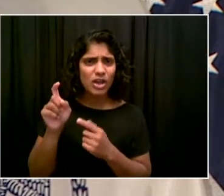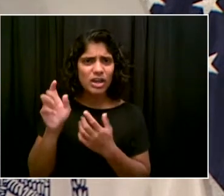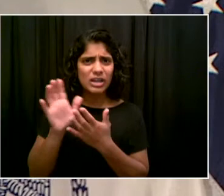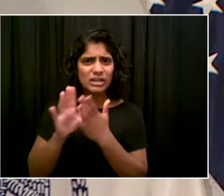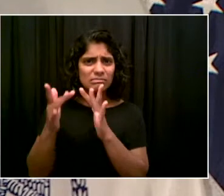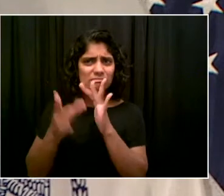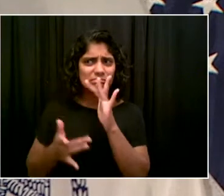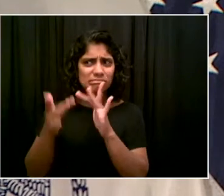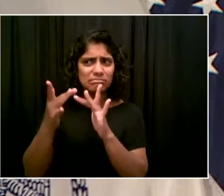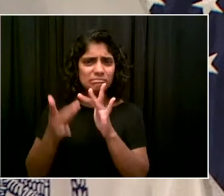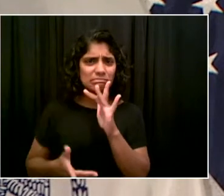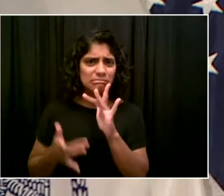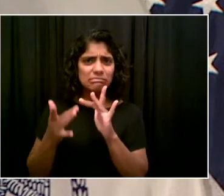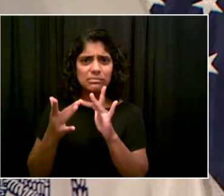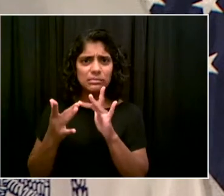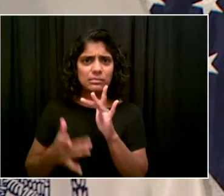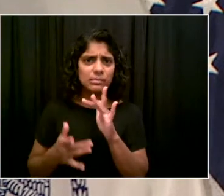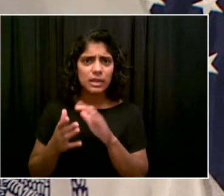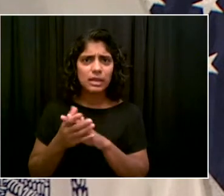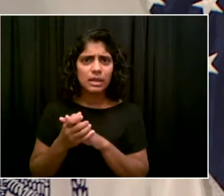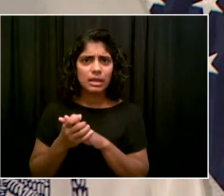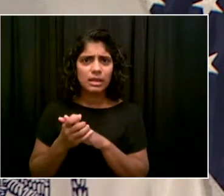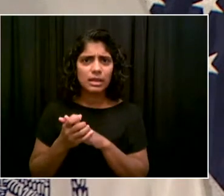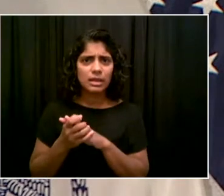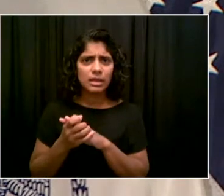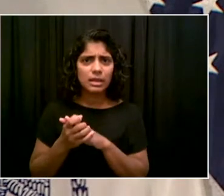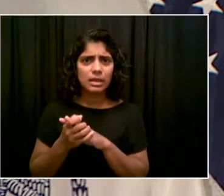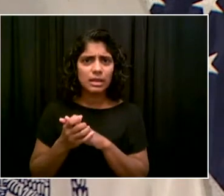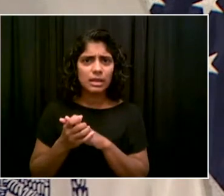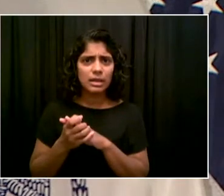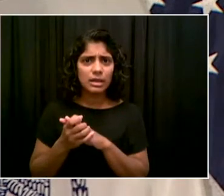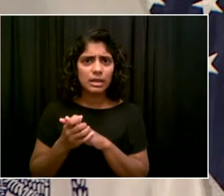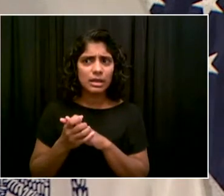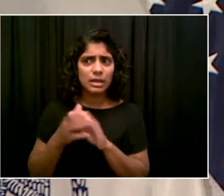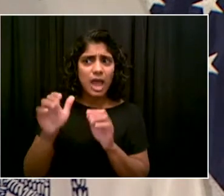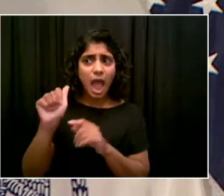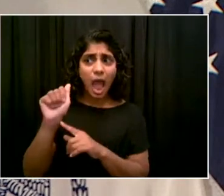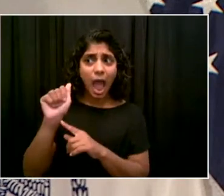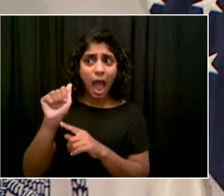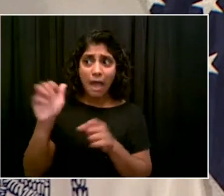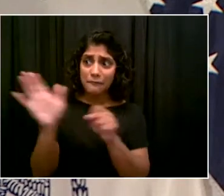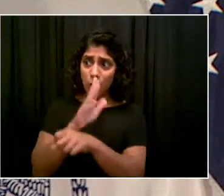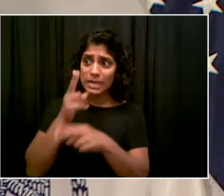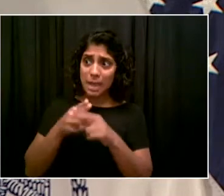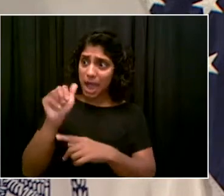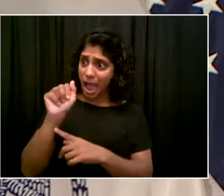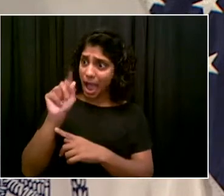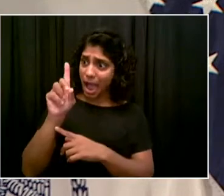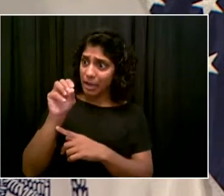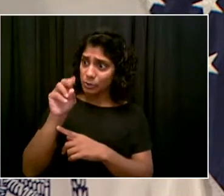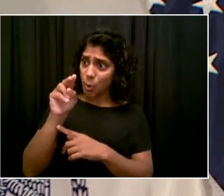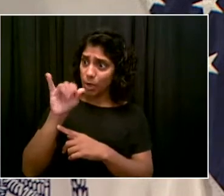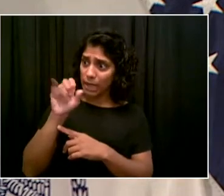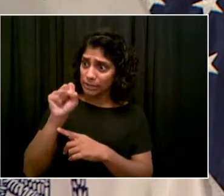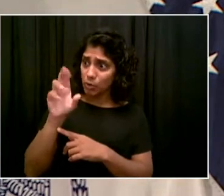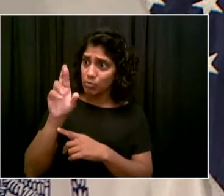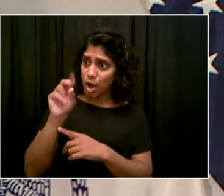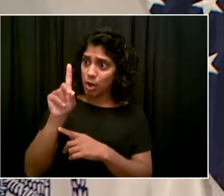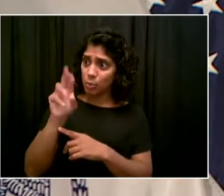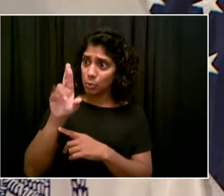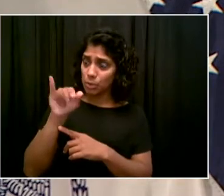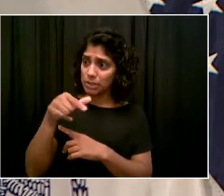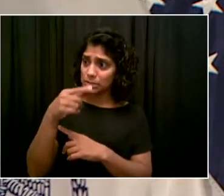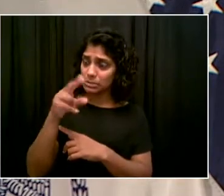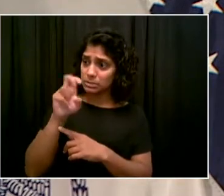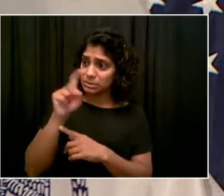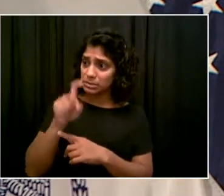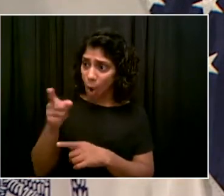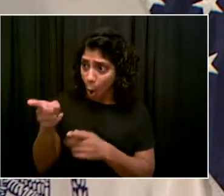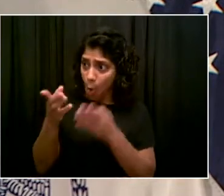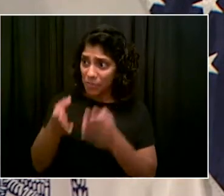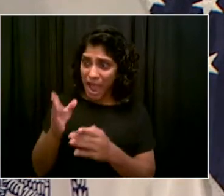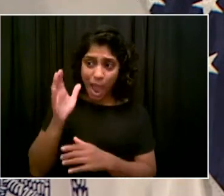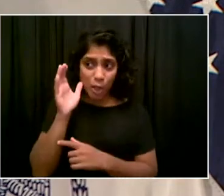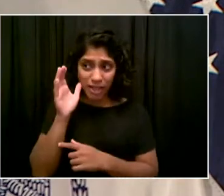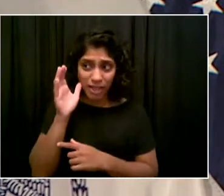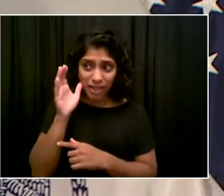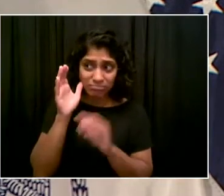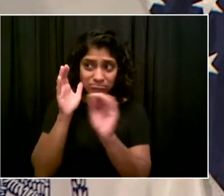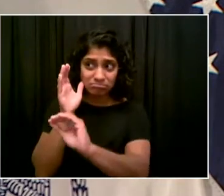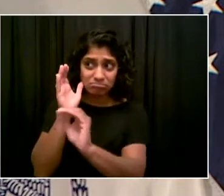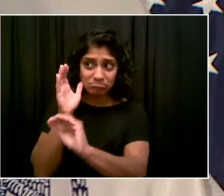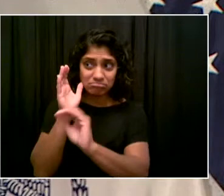CAN YOU HEAR US?